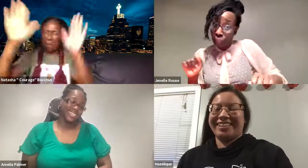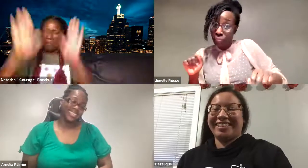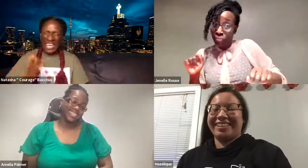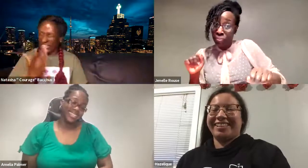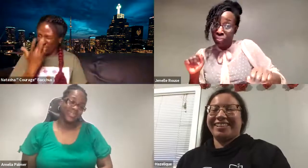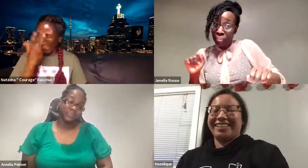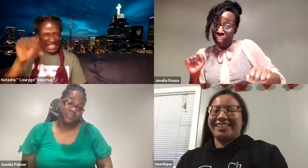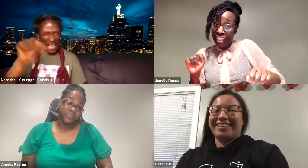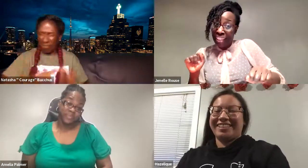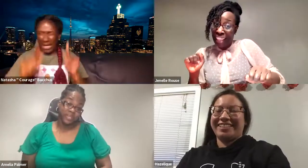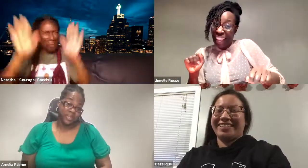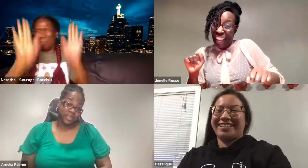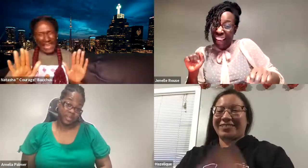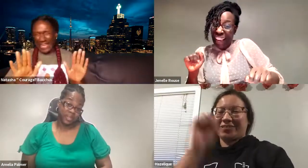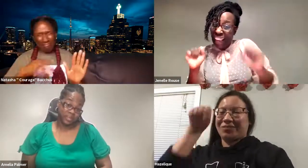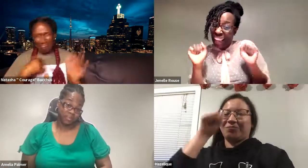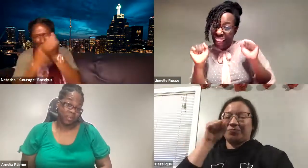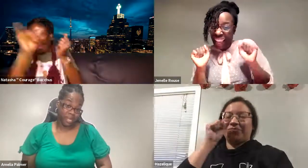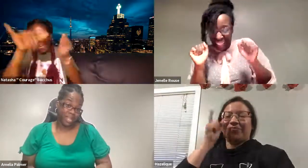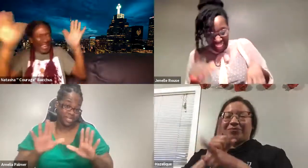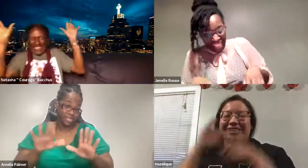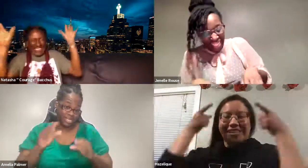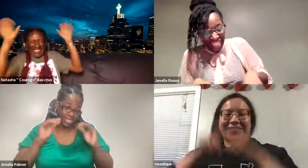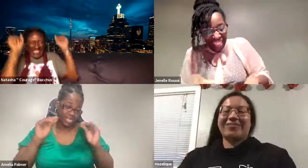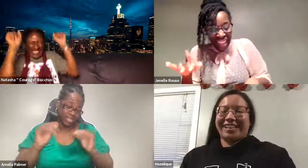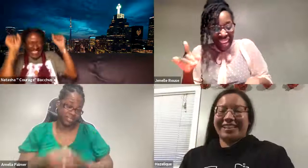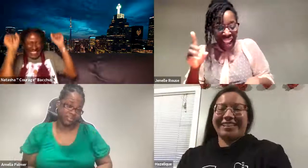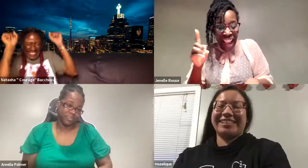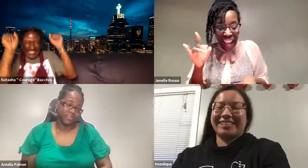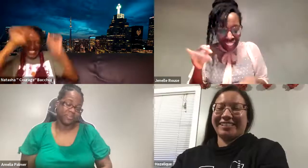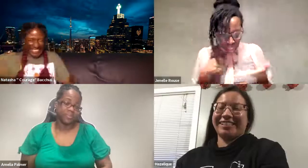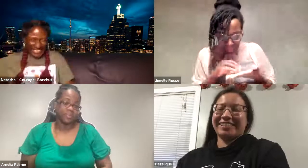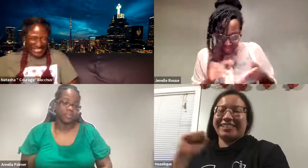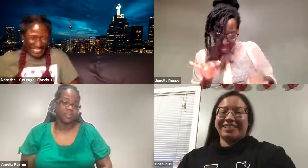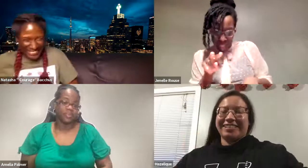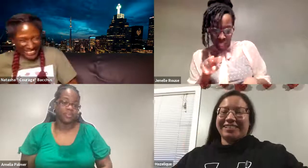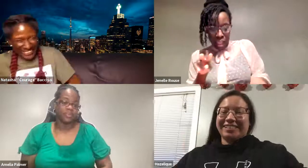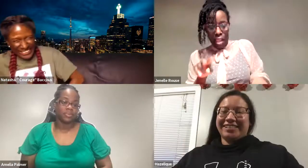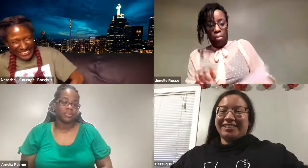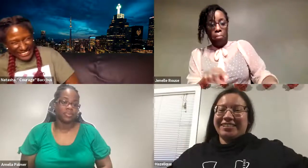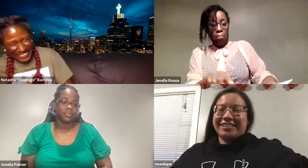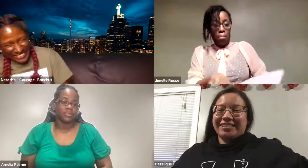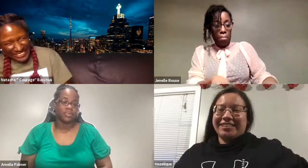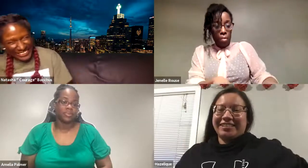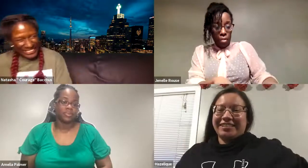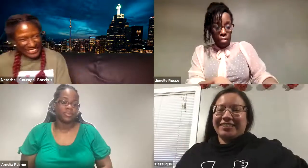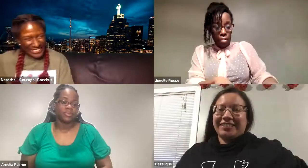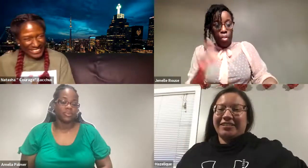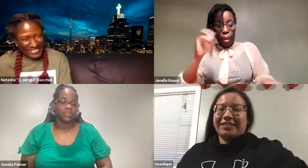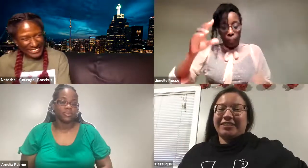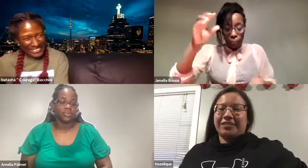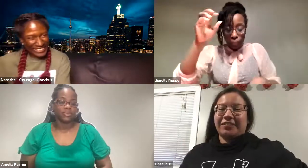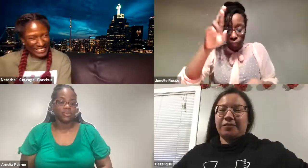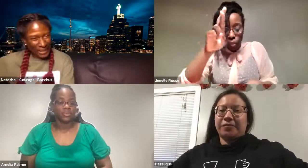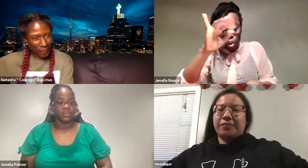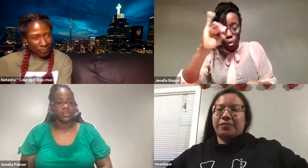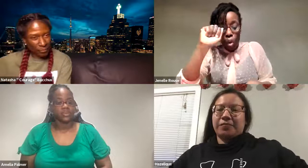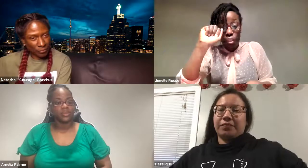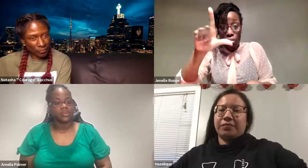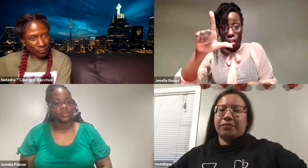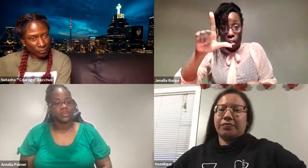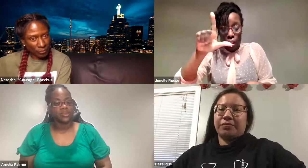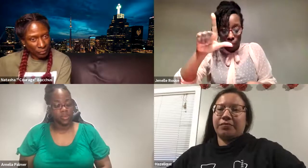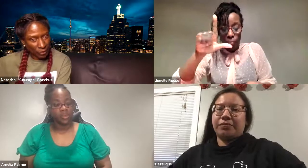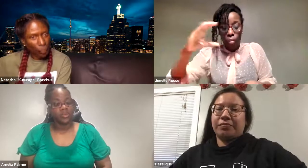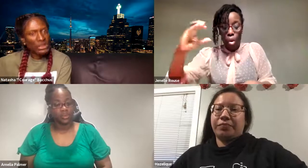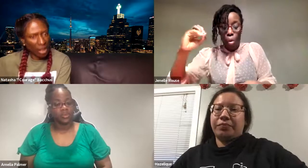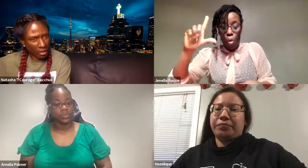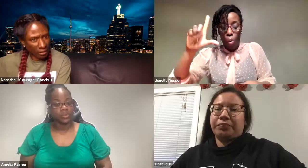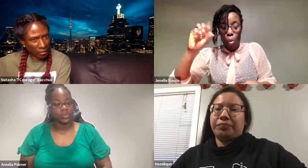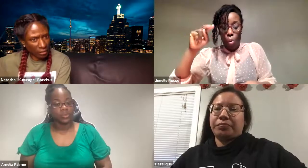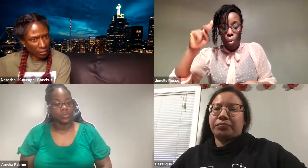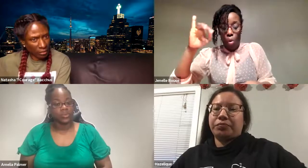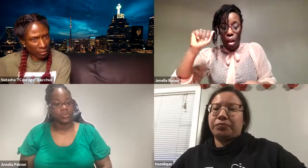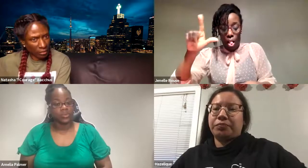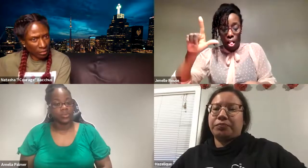check it's such an interesting term... oh yeah amazing, it's amazing, i love it it is called...